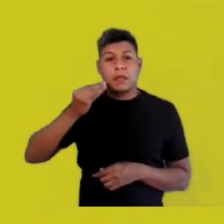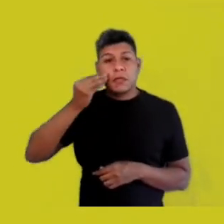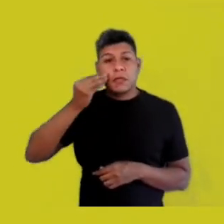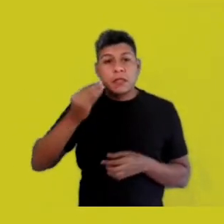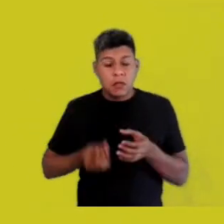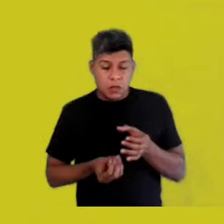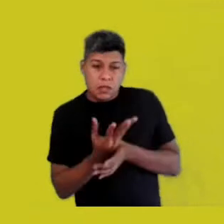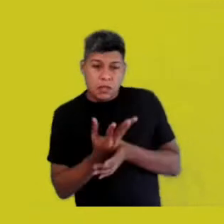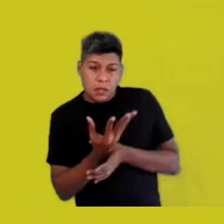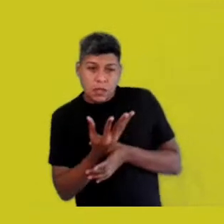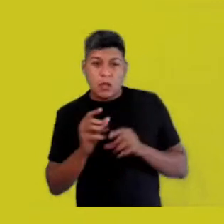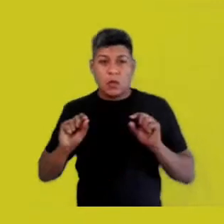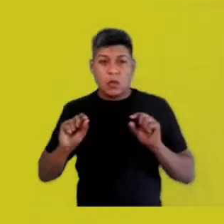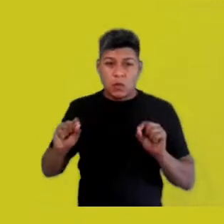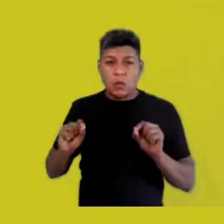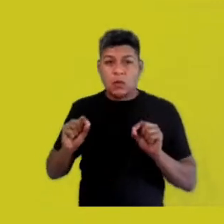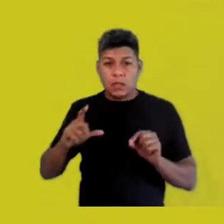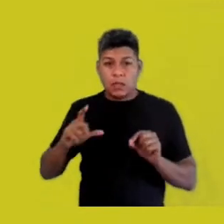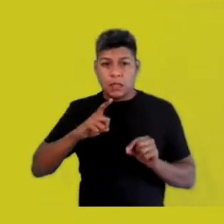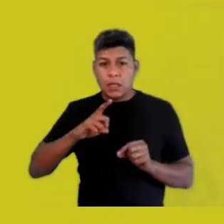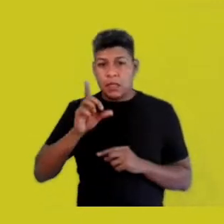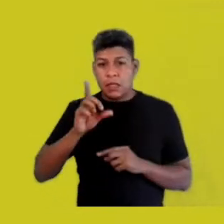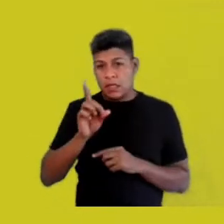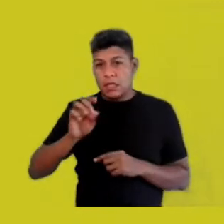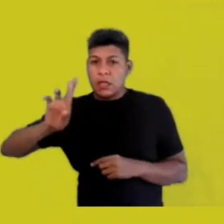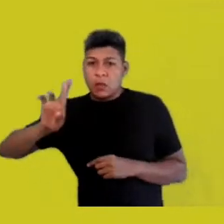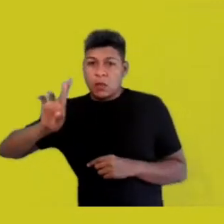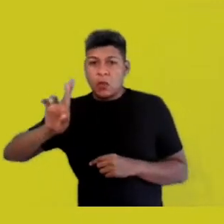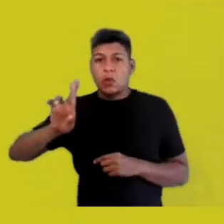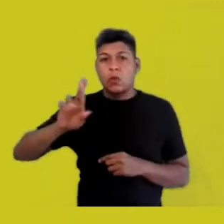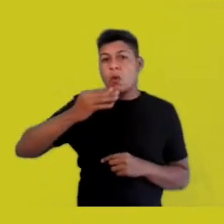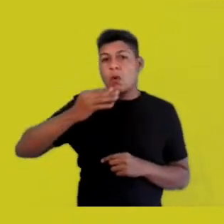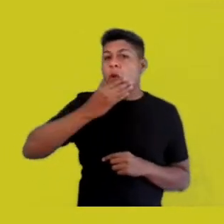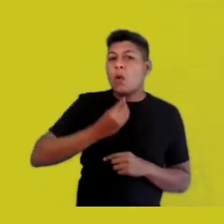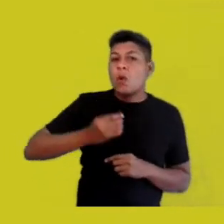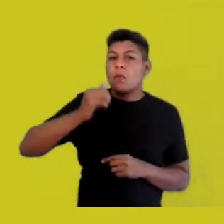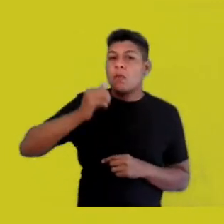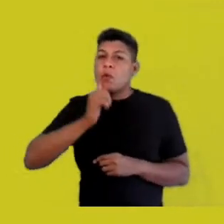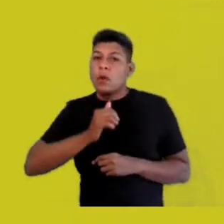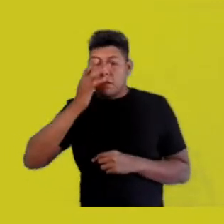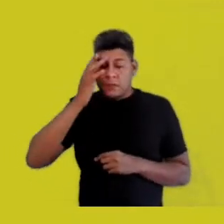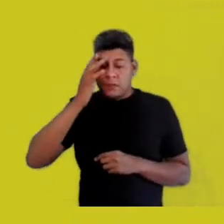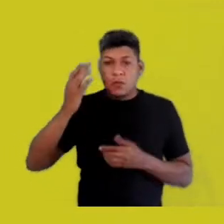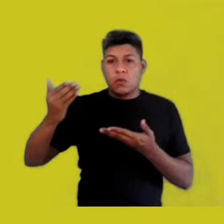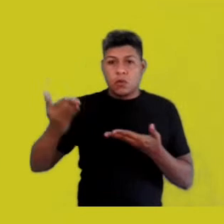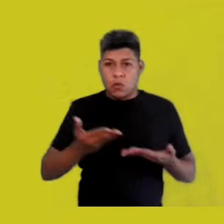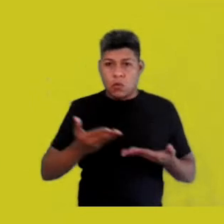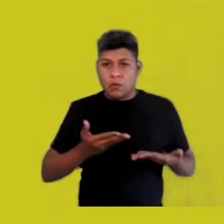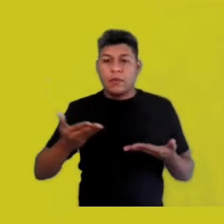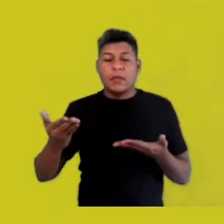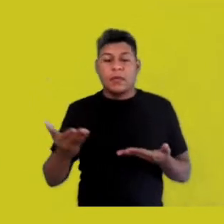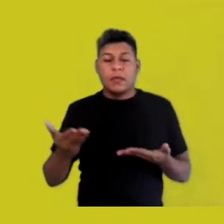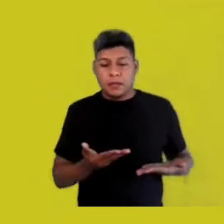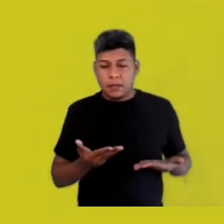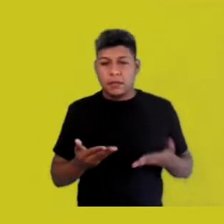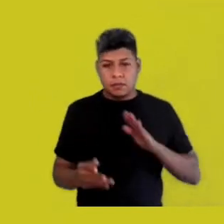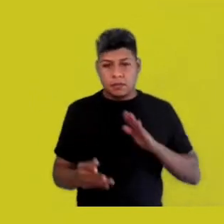with guest stagers and directors in these actions.